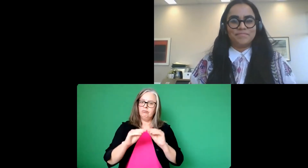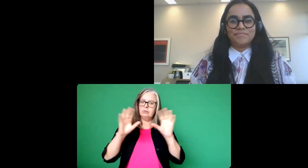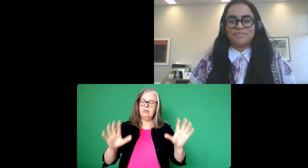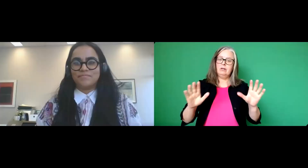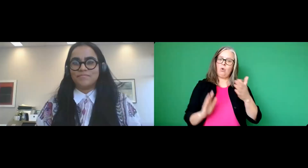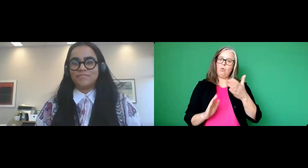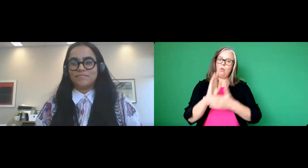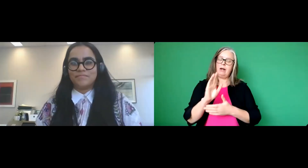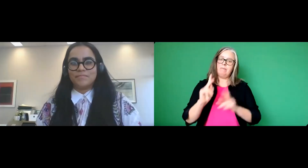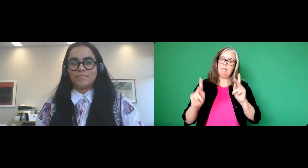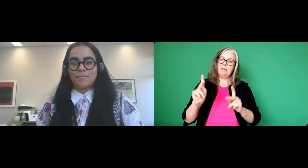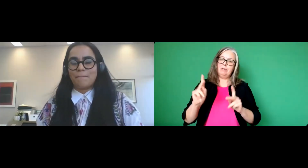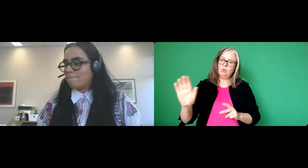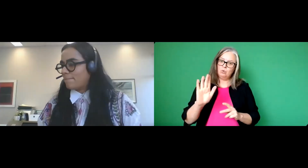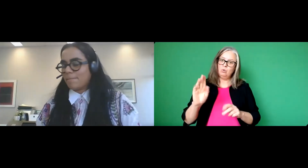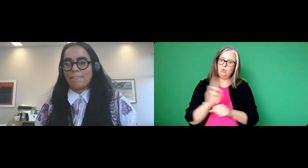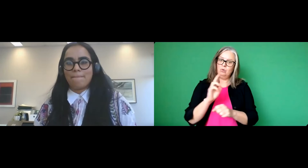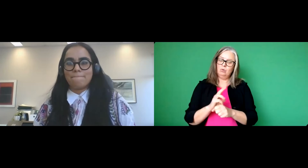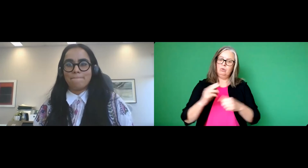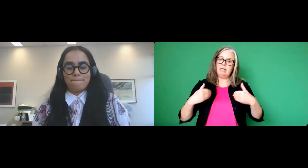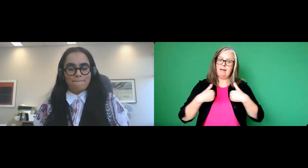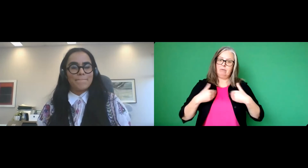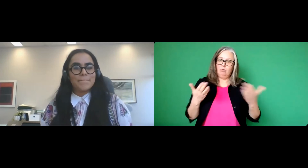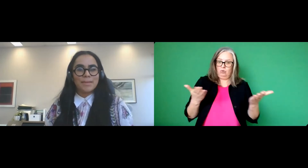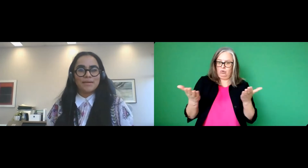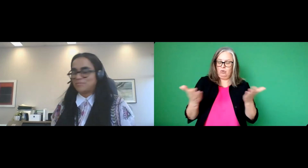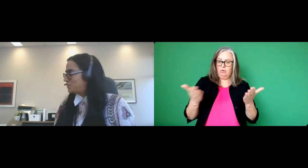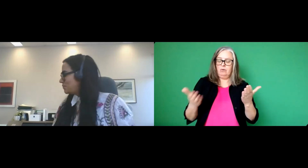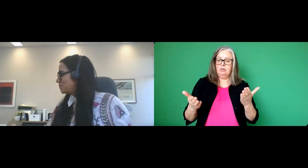people who use service animals i think that's going to be very helpful for the